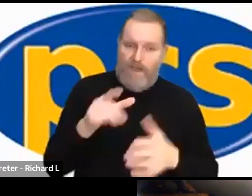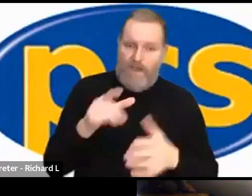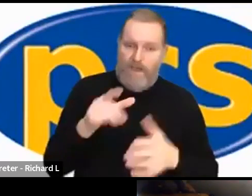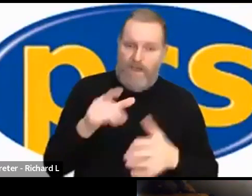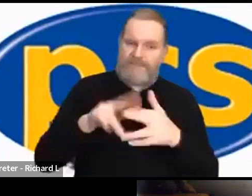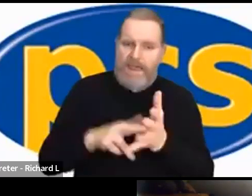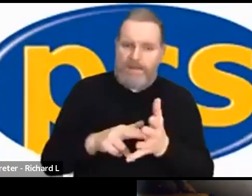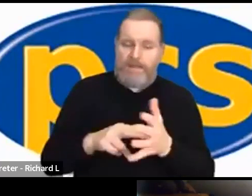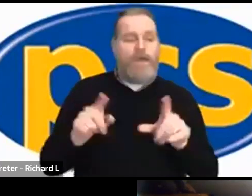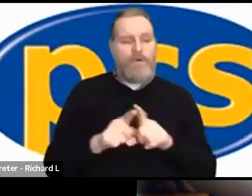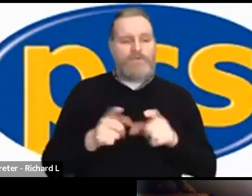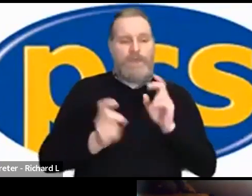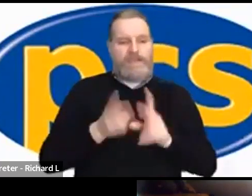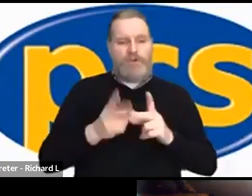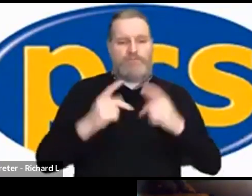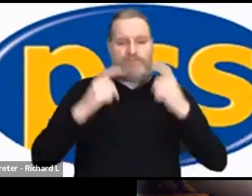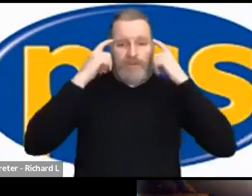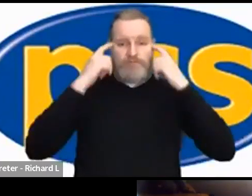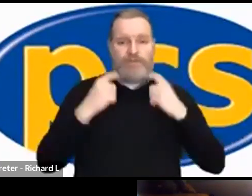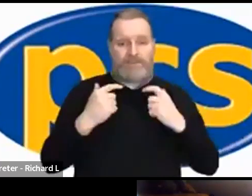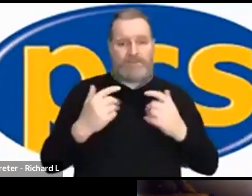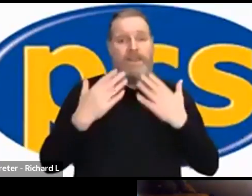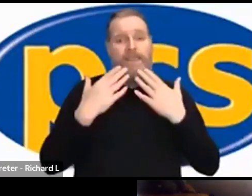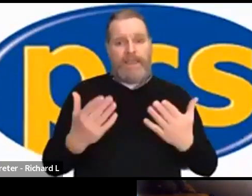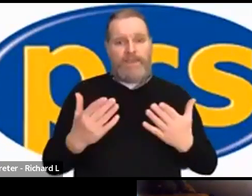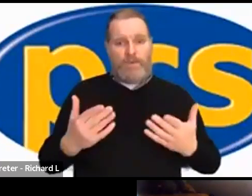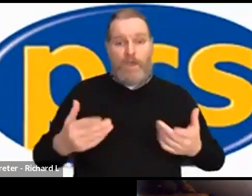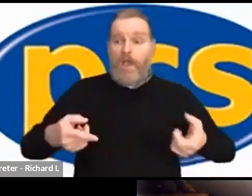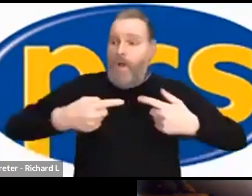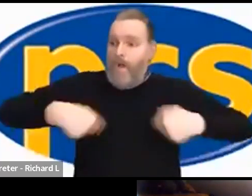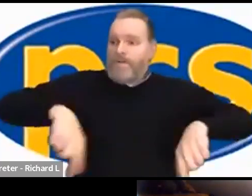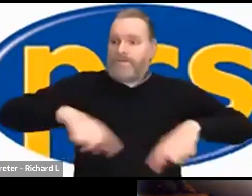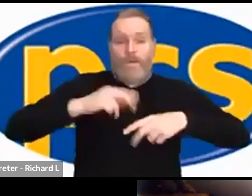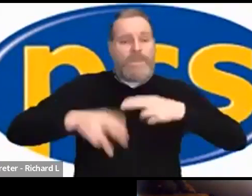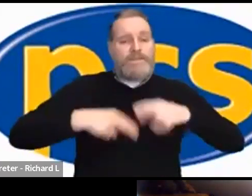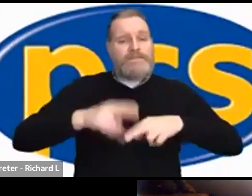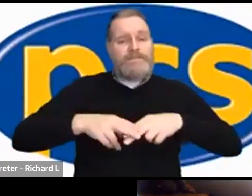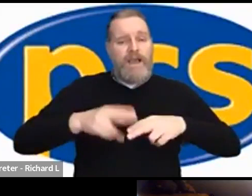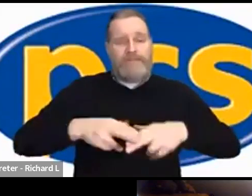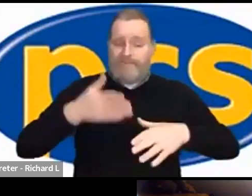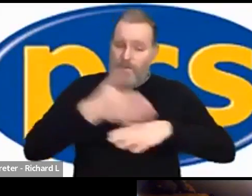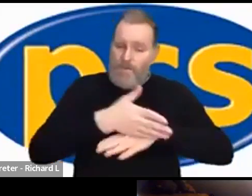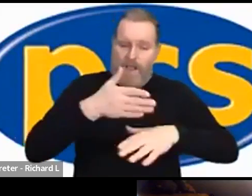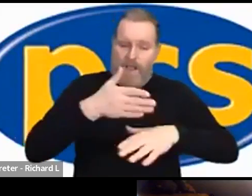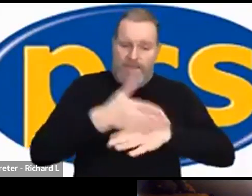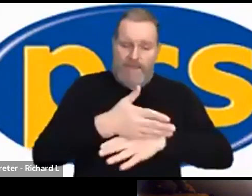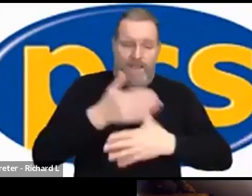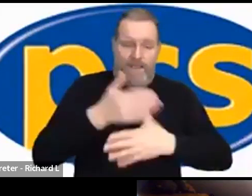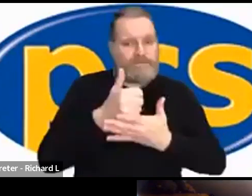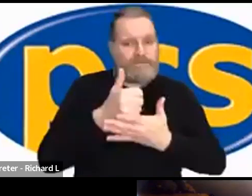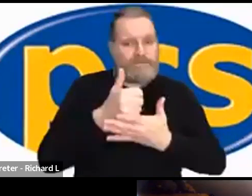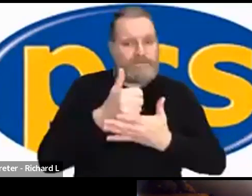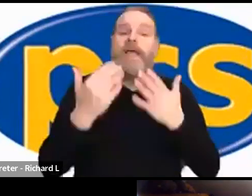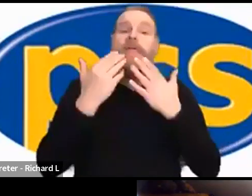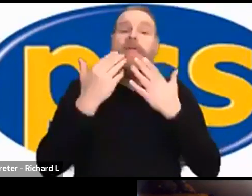There with the with the interpreting and and all our people and all our people behind the camera, who, working so hard, I want to thank everybody for turning